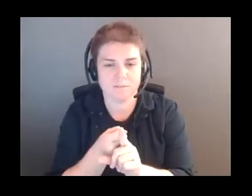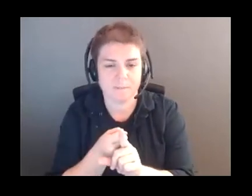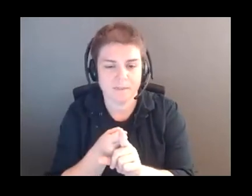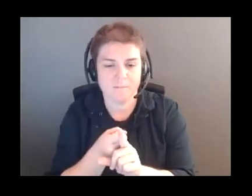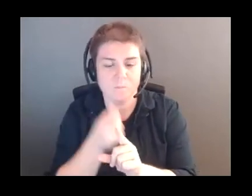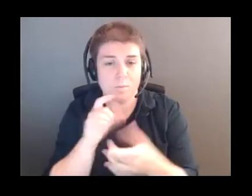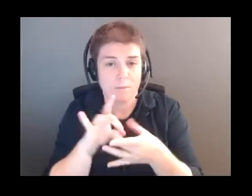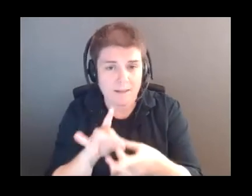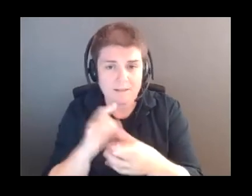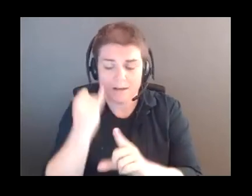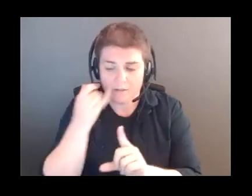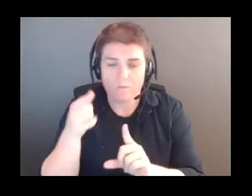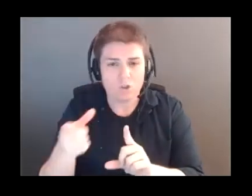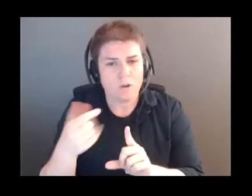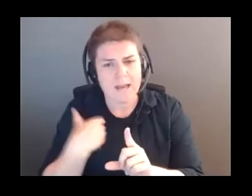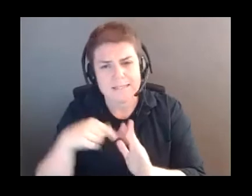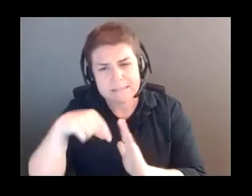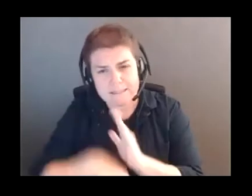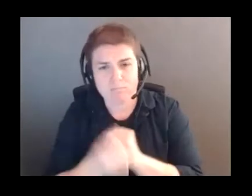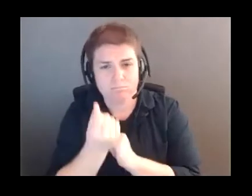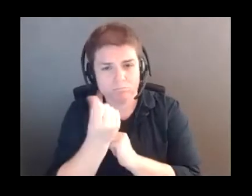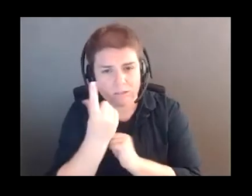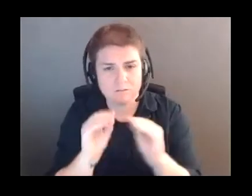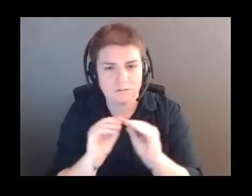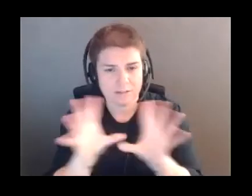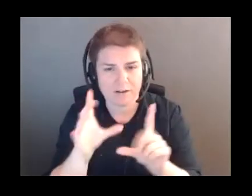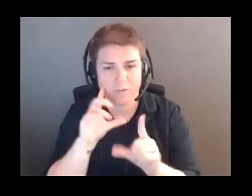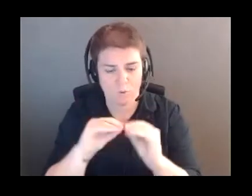has demonstrated a deep understanding of the organization's mandate and the role they play